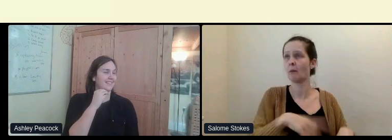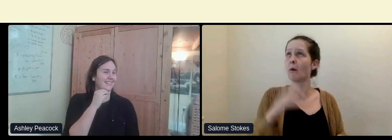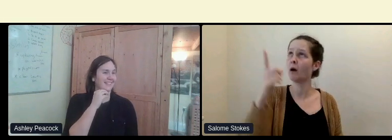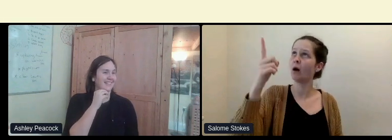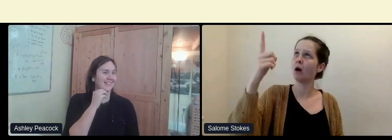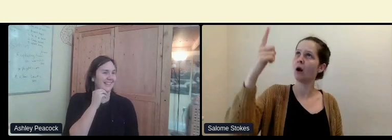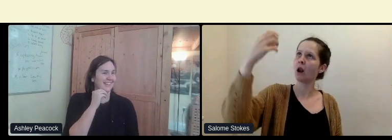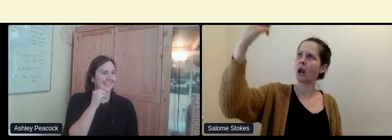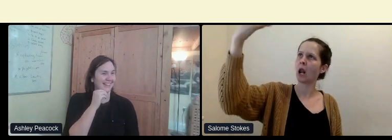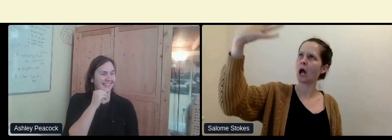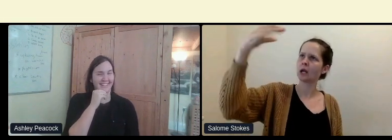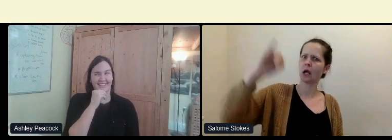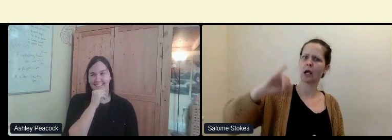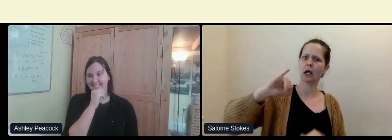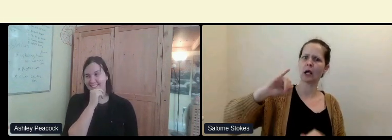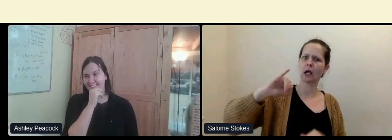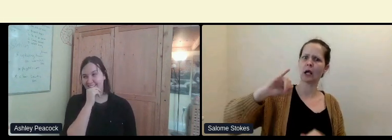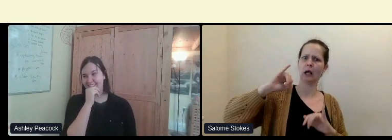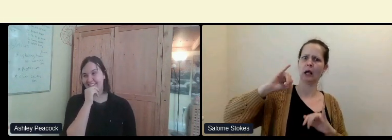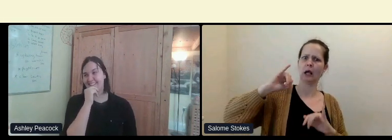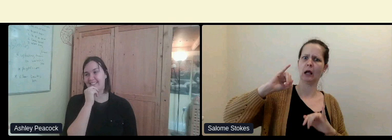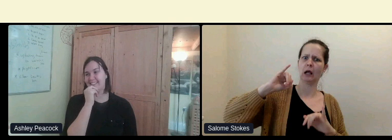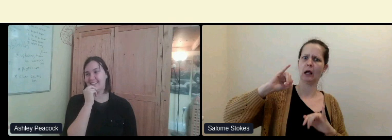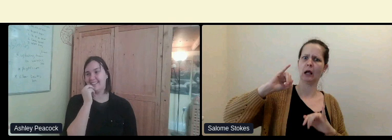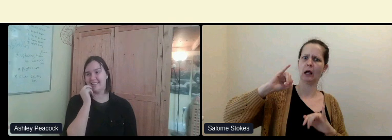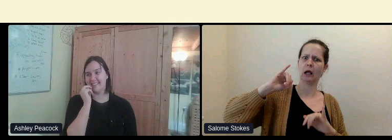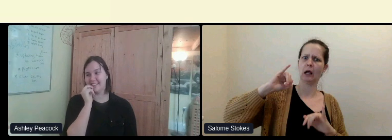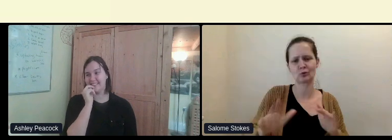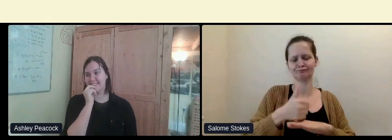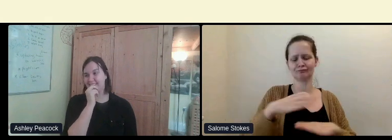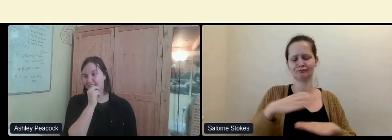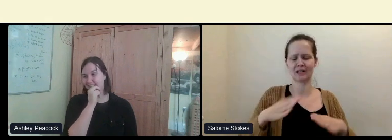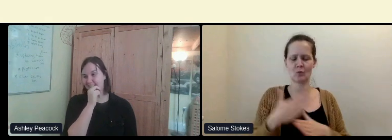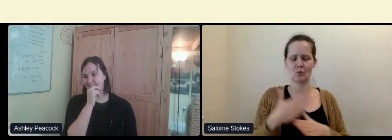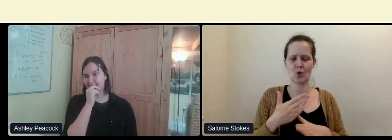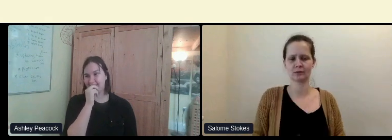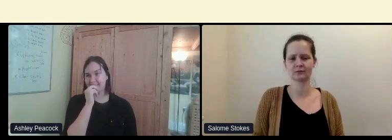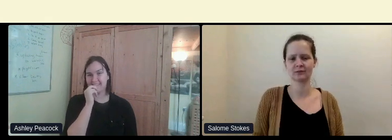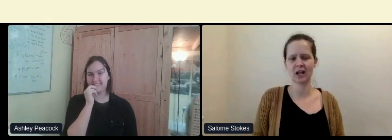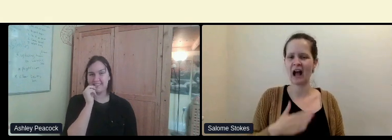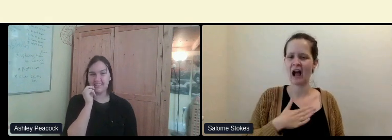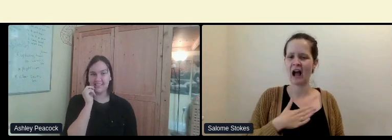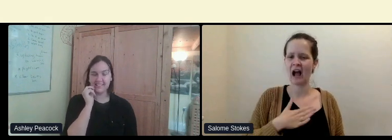deal with that later". So I really like smart home technology, I think it's great.